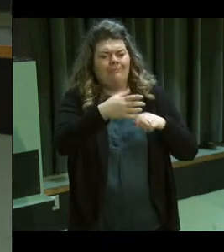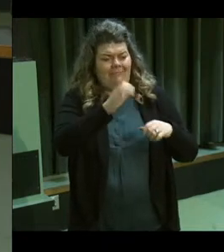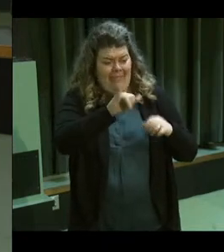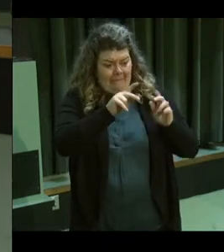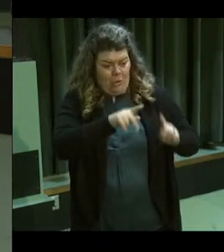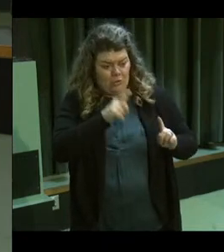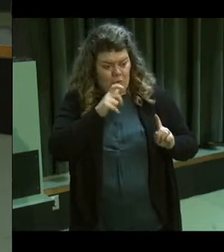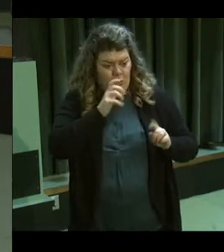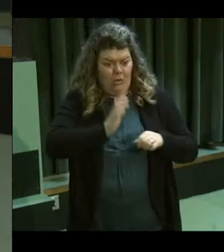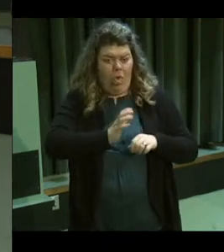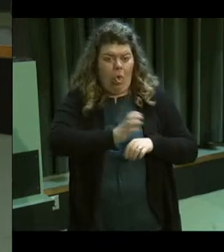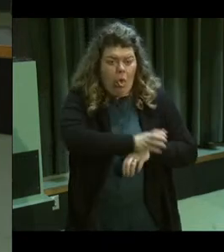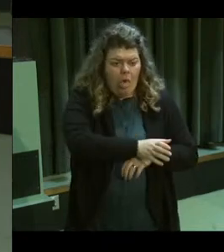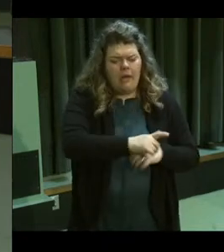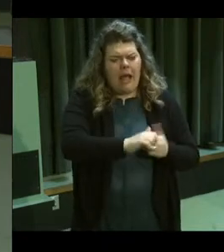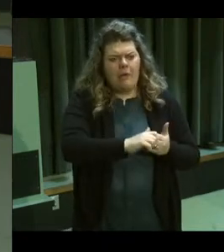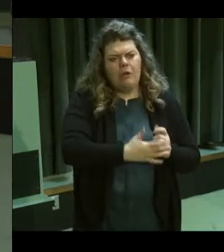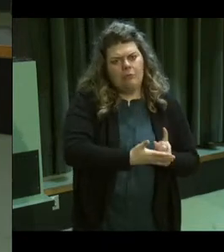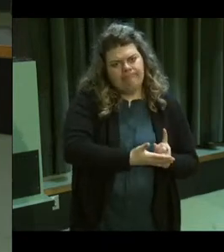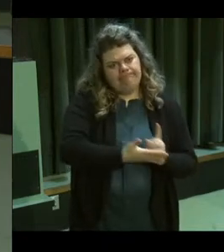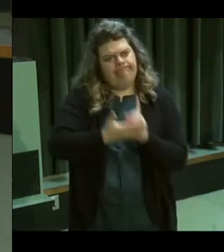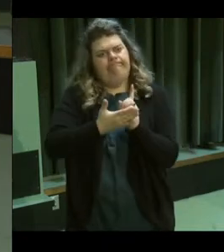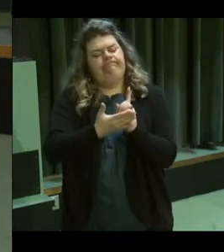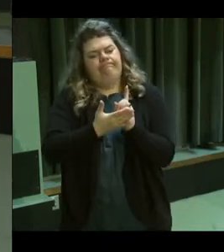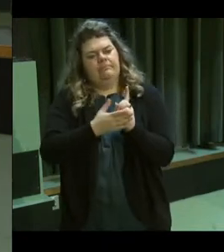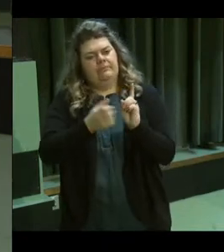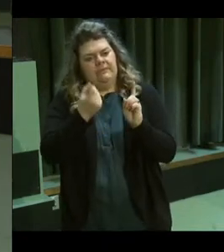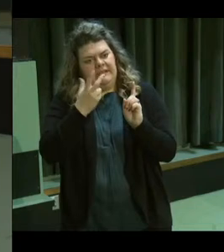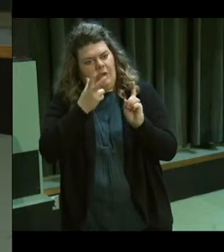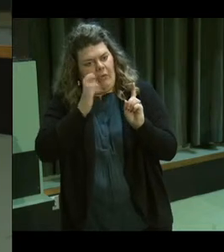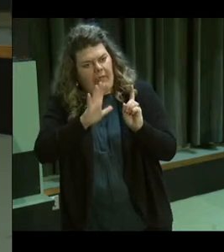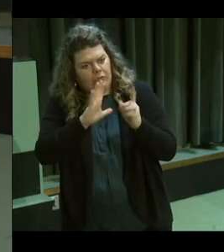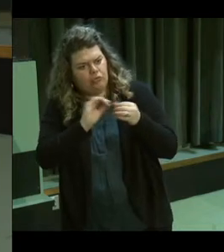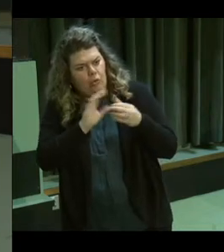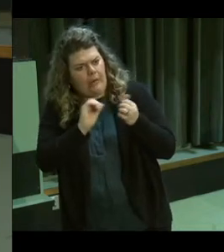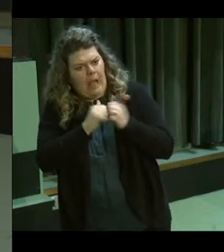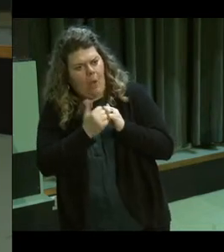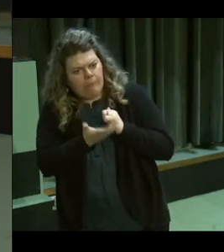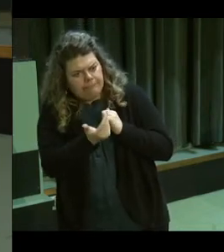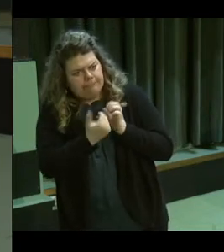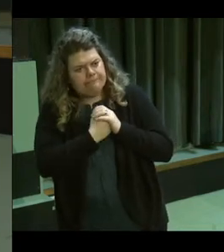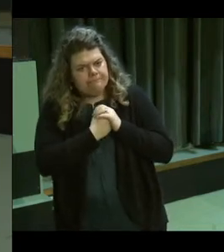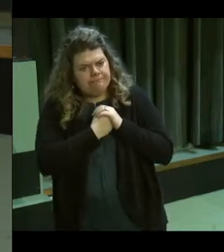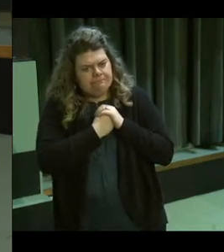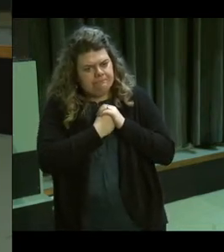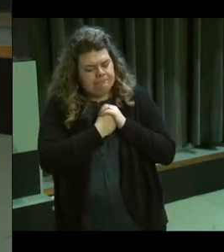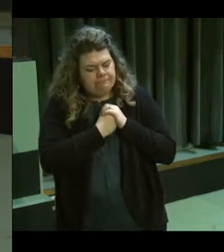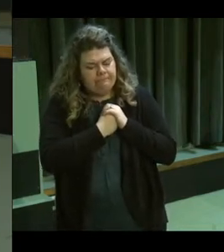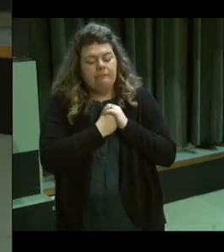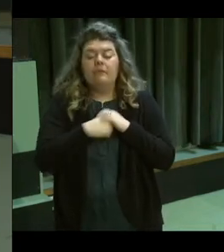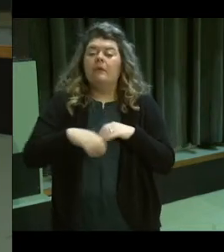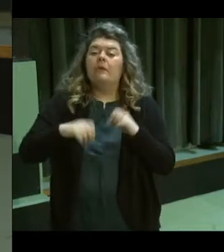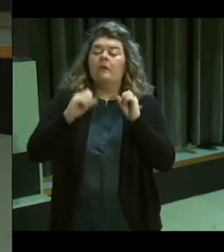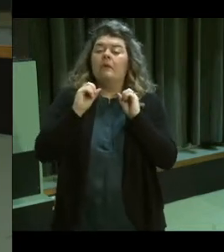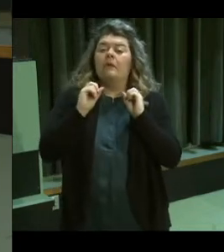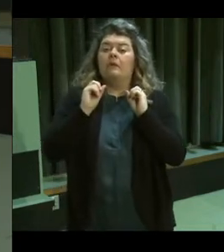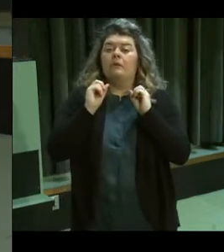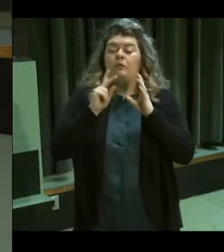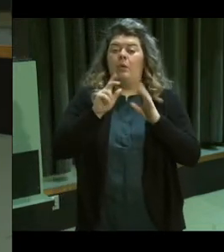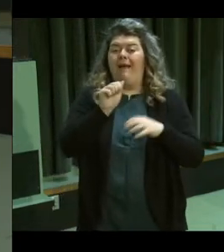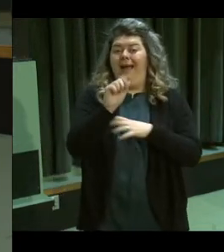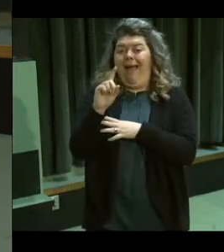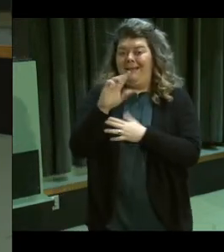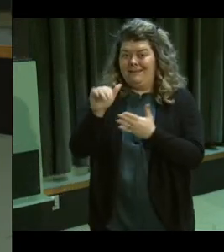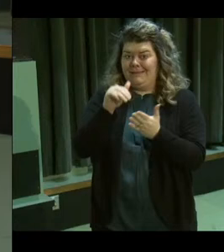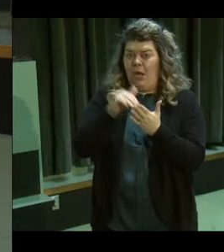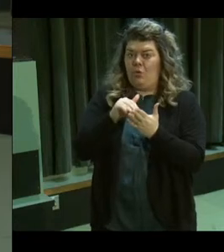given the different demographics